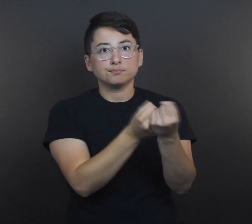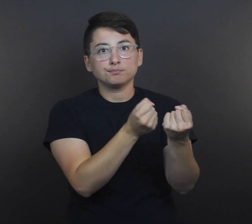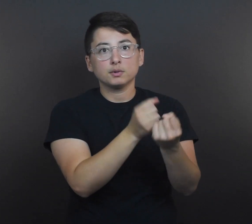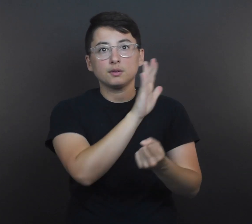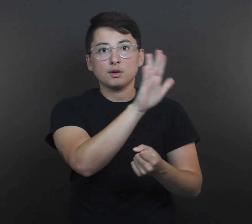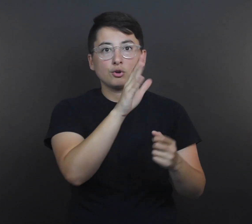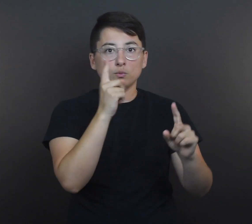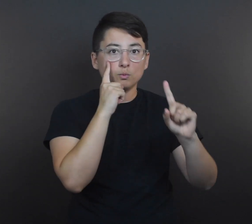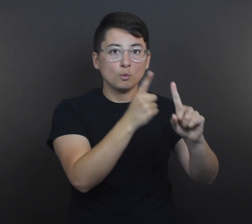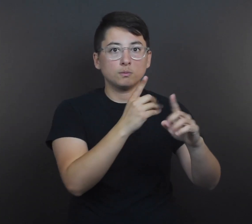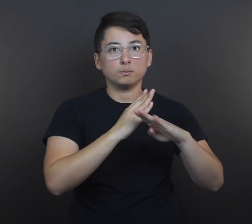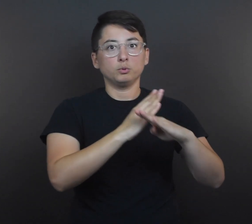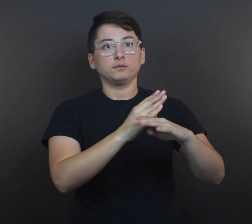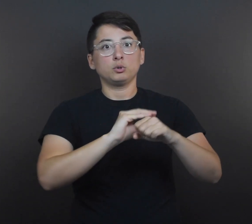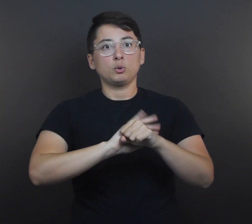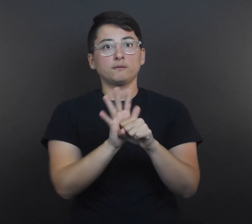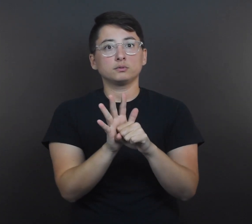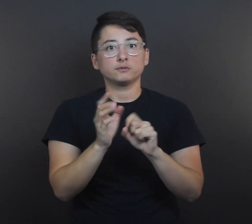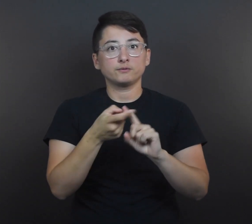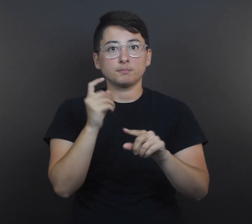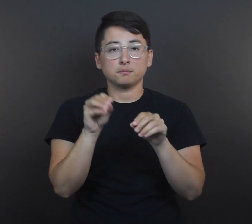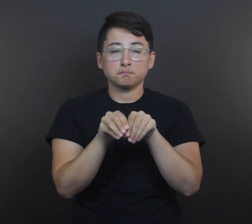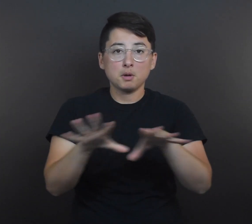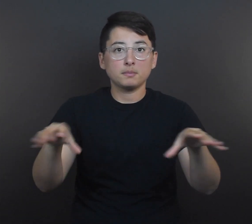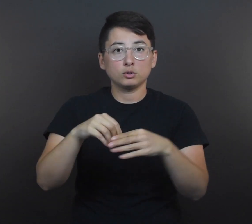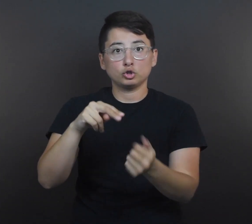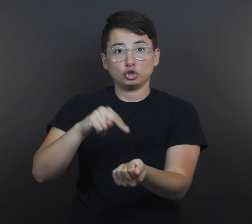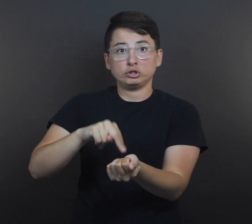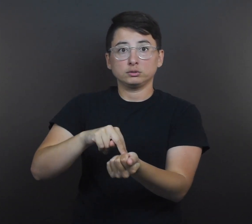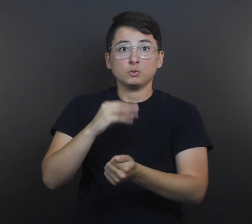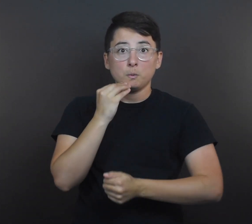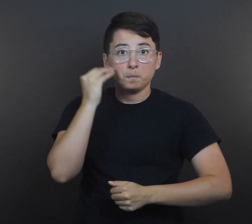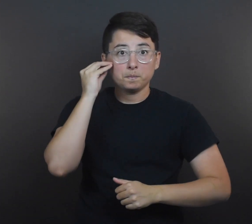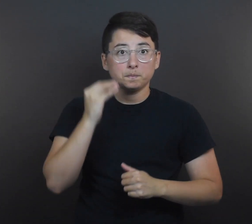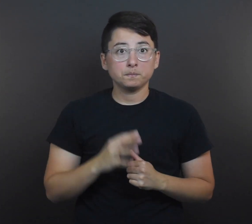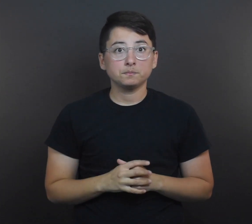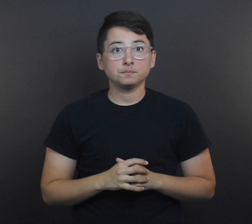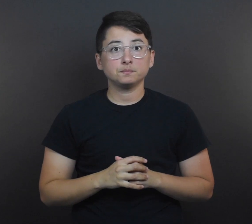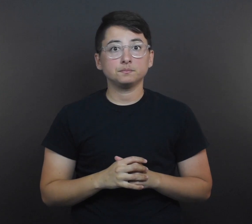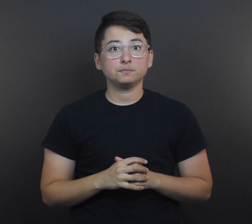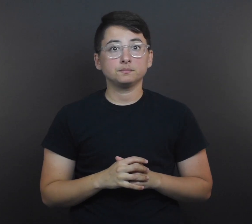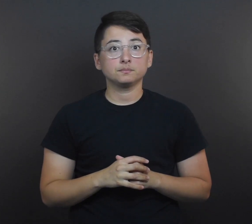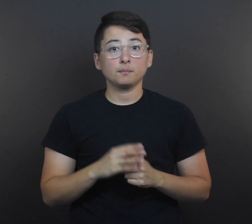Memo was called to assist efforts to prevent COVID-19 from spreading in nursing homes.